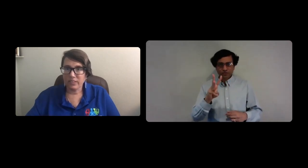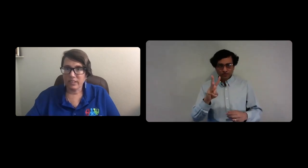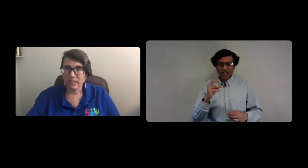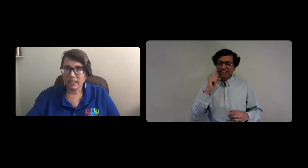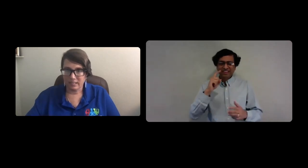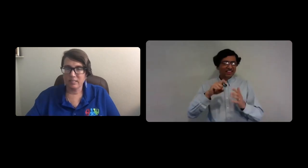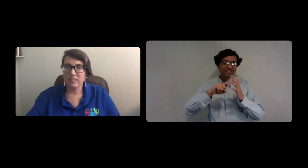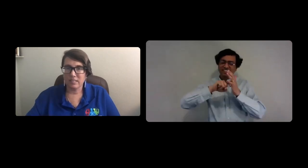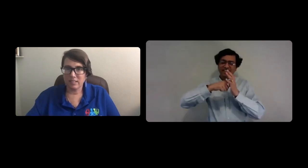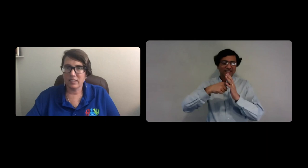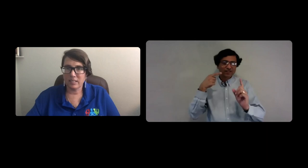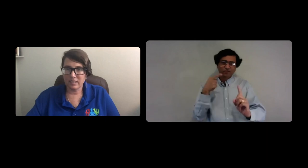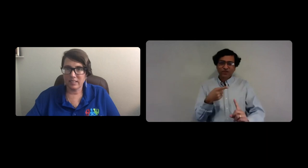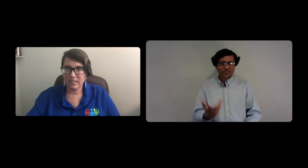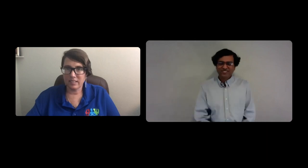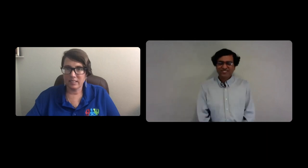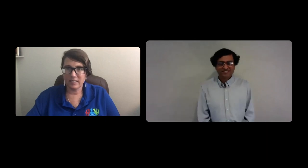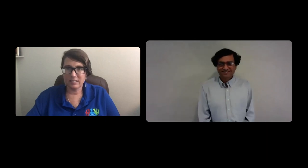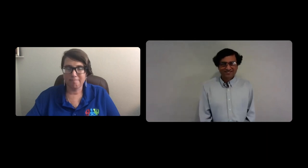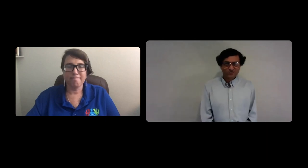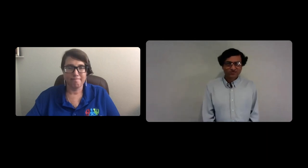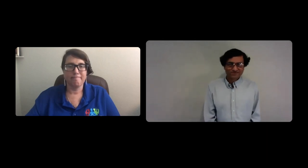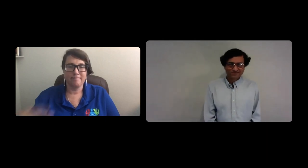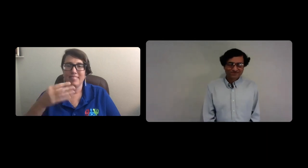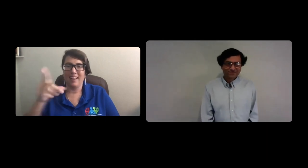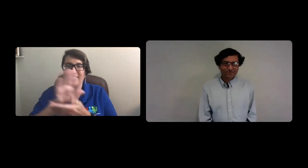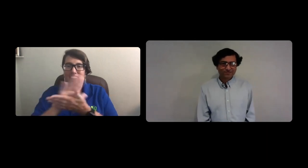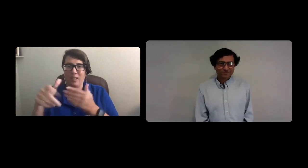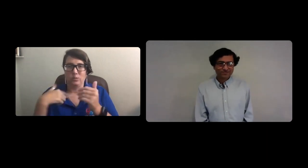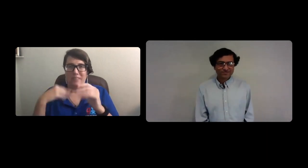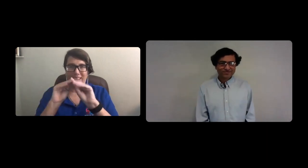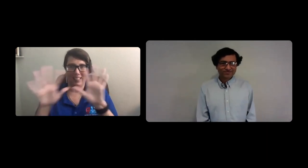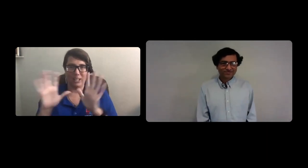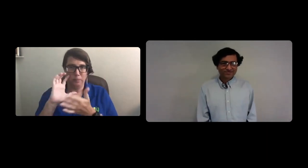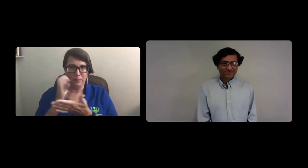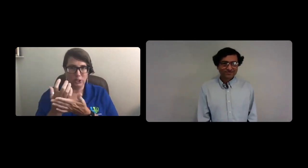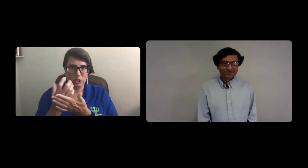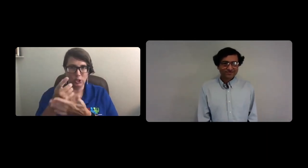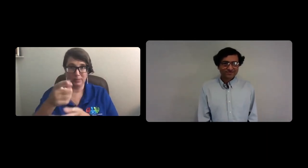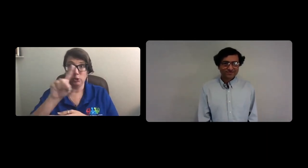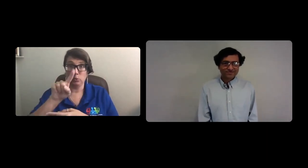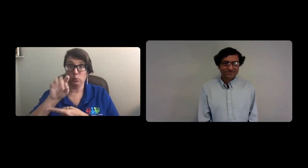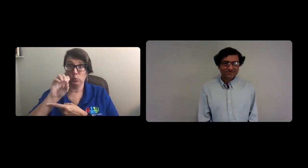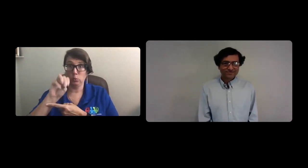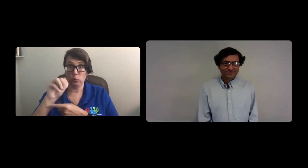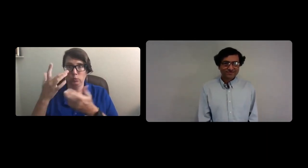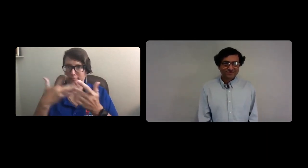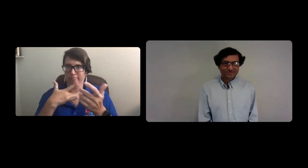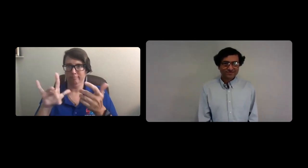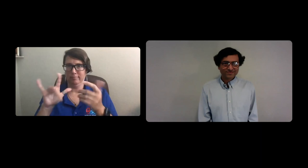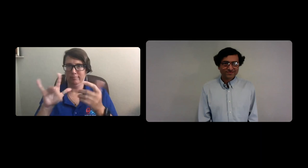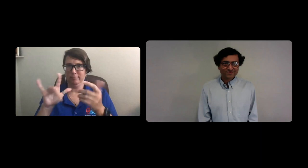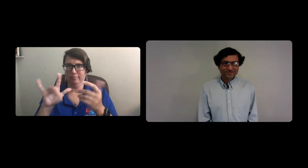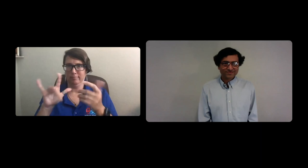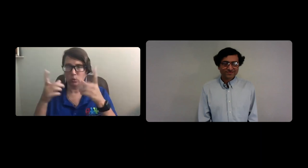But it doesn't yet have the grid view that we like so not at this point. It's really important to have a clear picture.